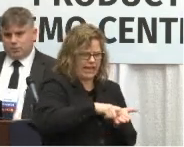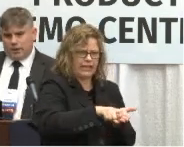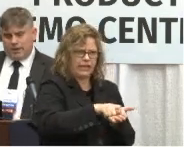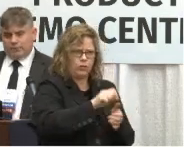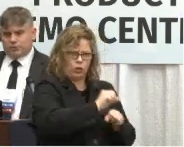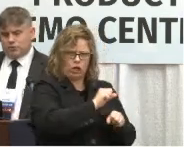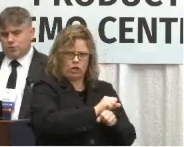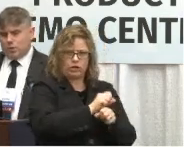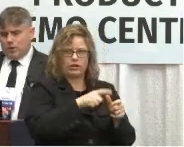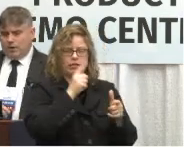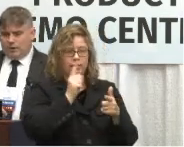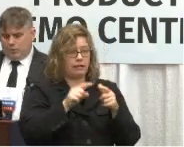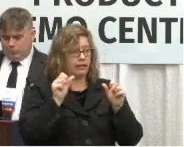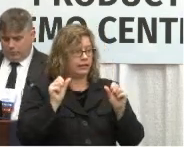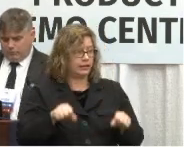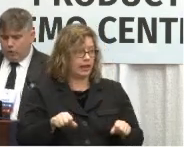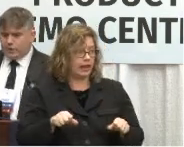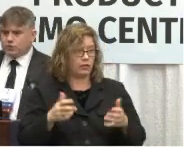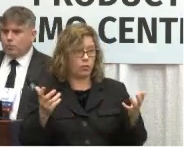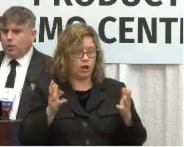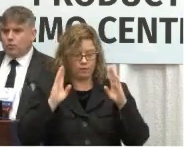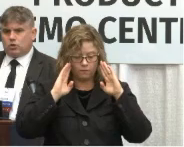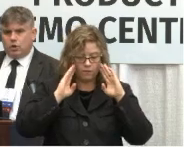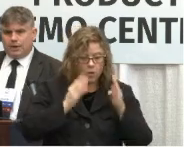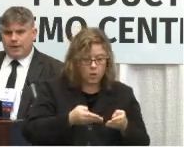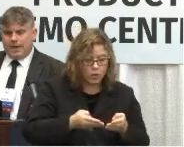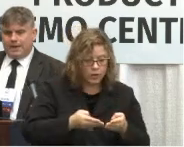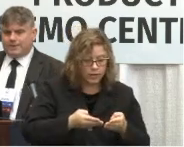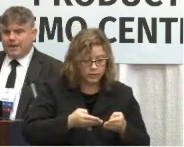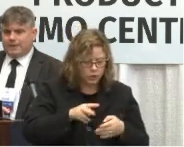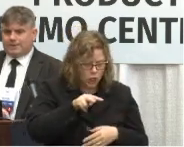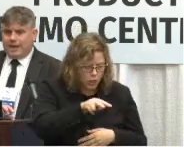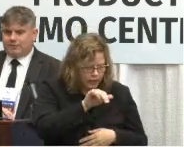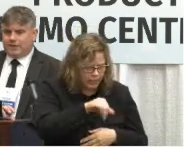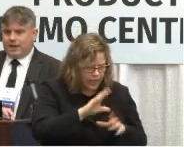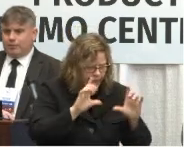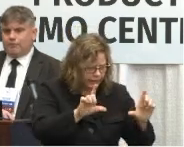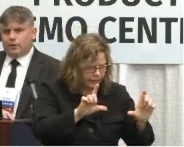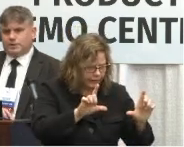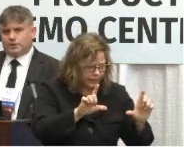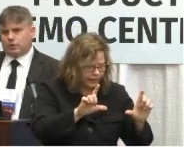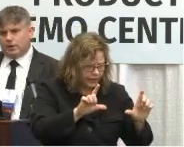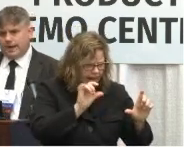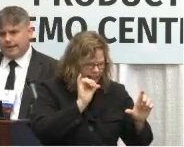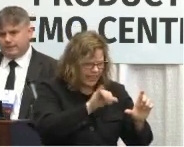we're able to focus on what we're looking at and not have the camera focusing on our hand.